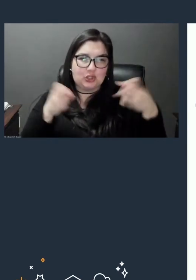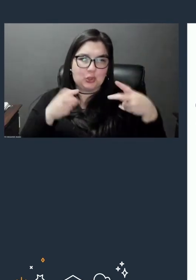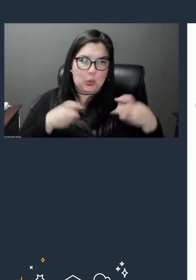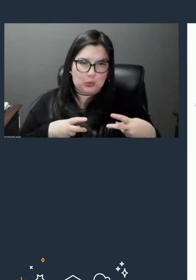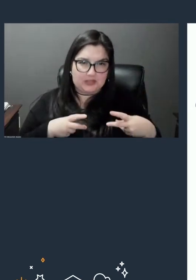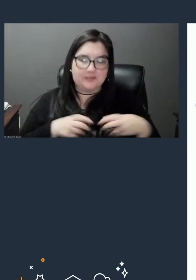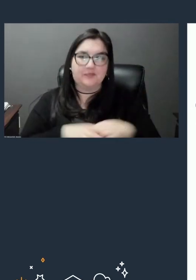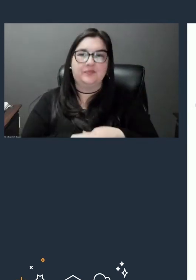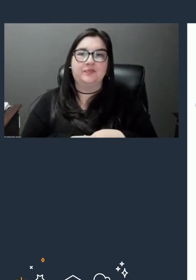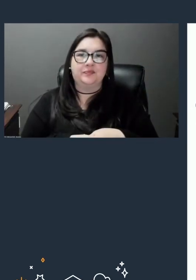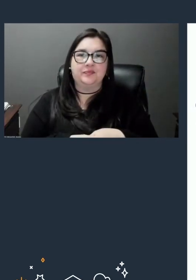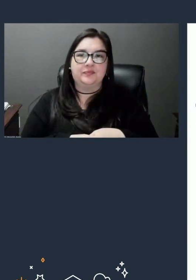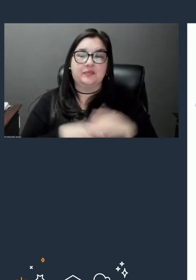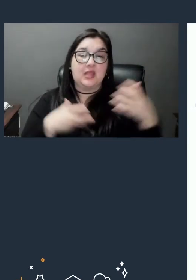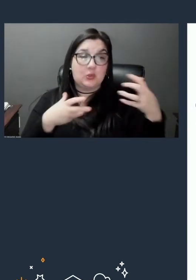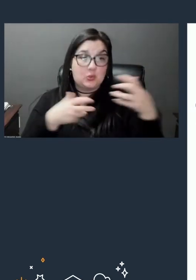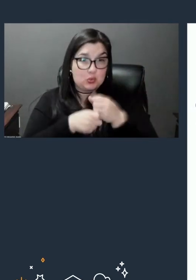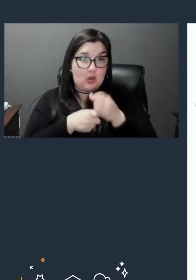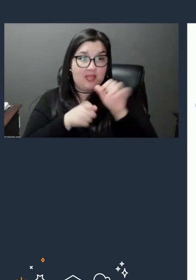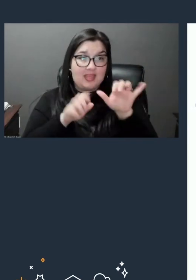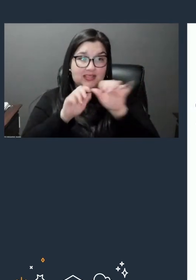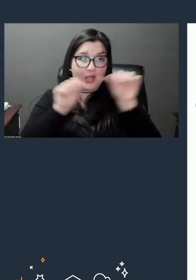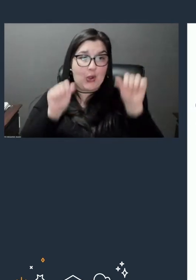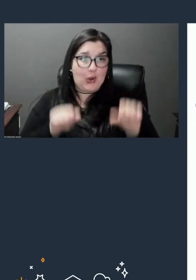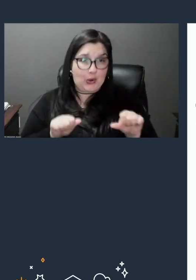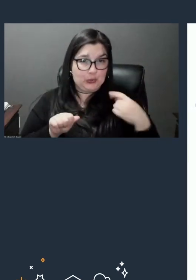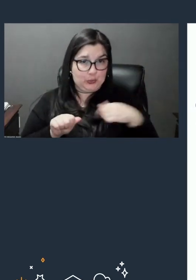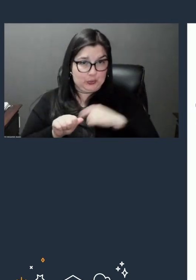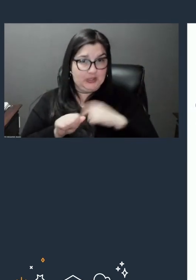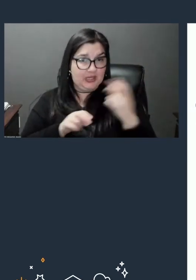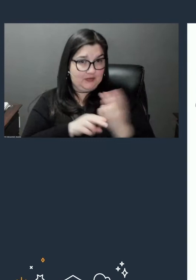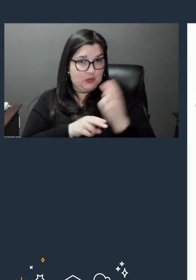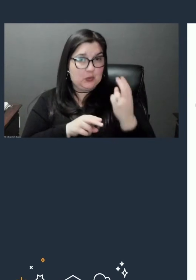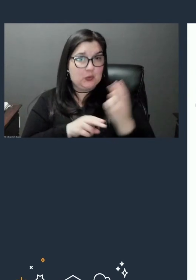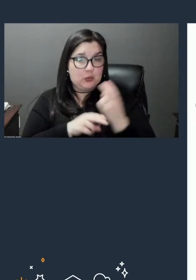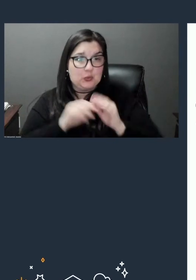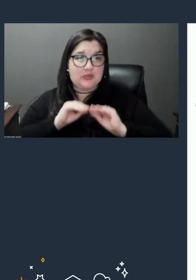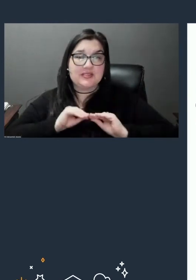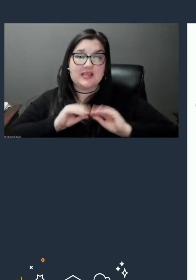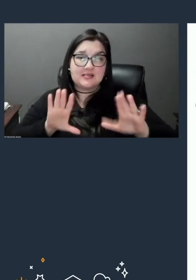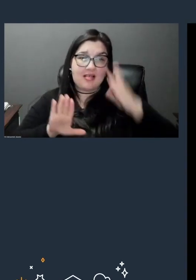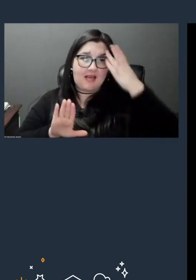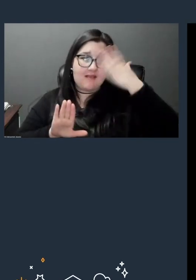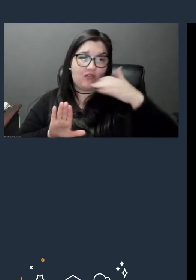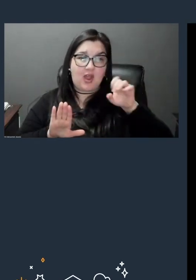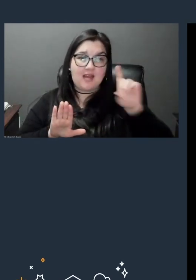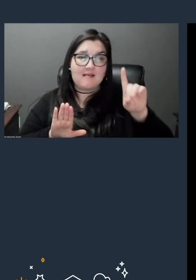the architecture that we have used to deploy the front end application to do the GET request.